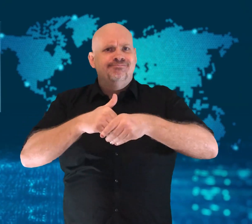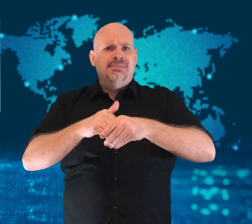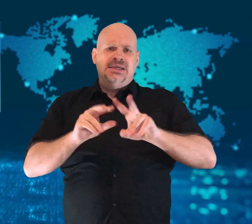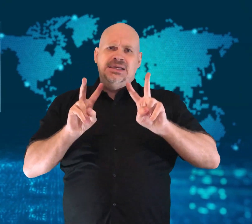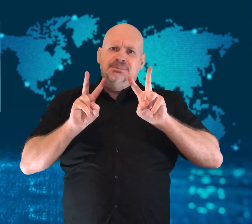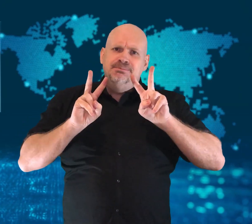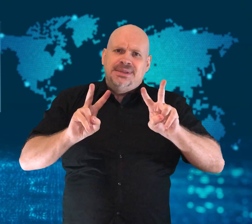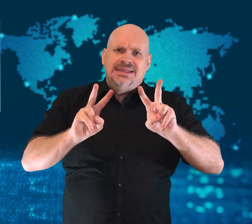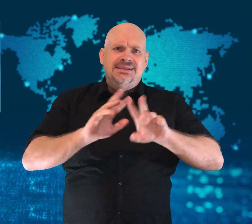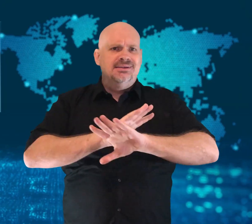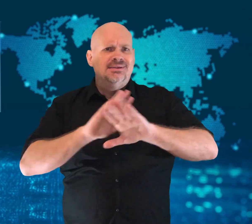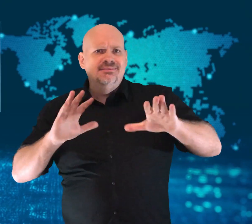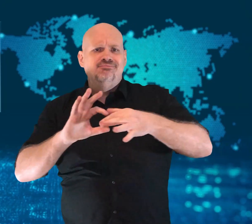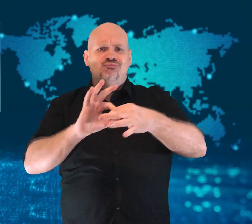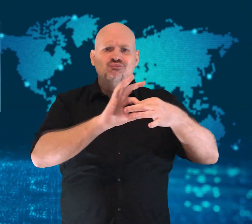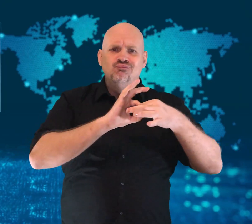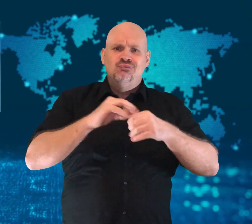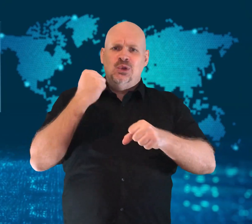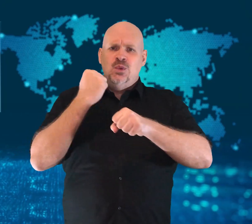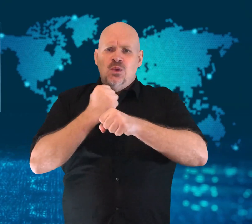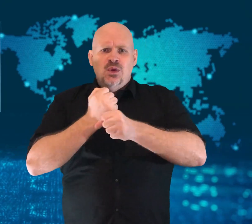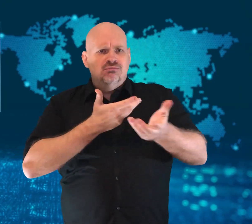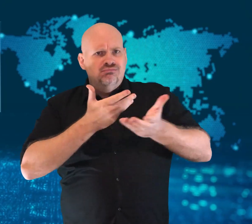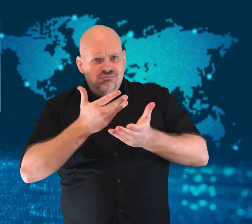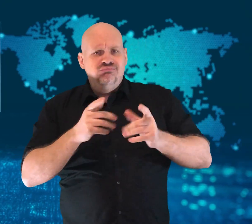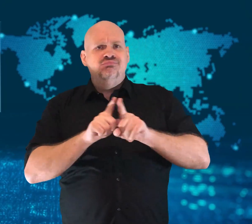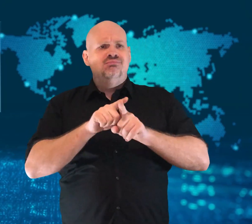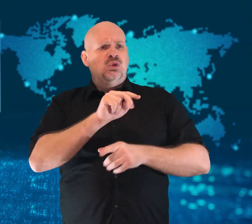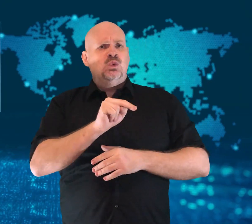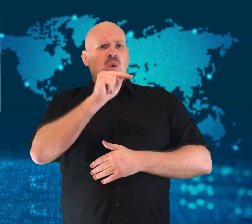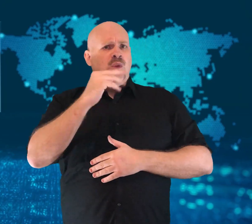have called for peace and an end